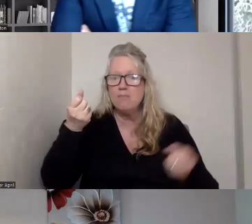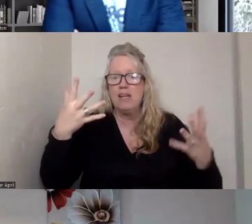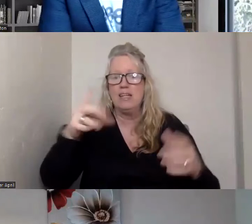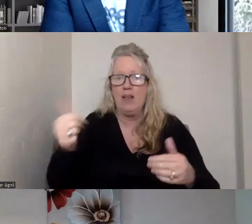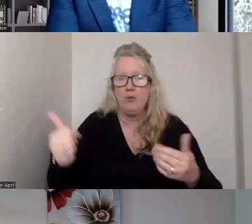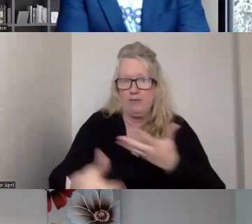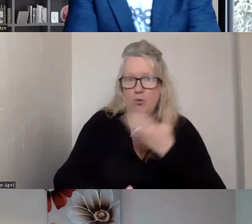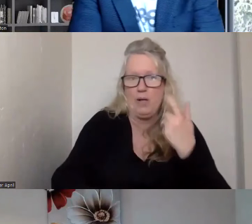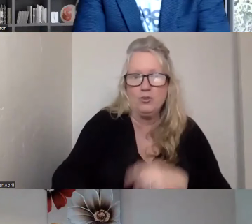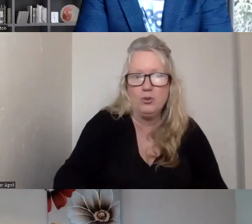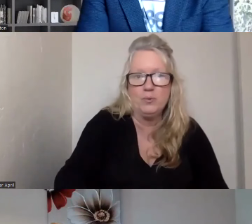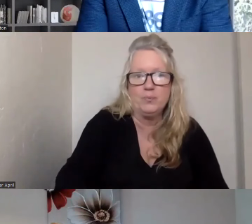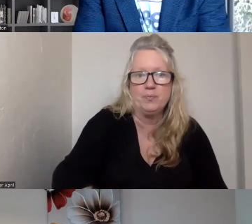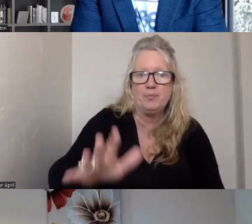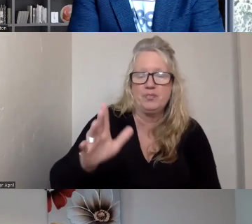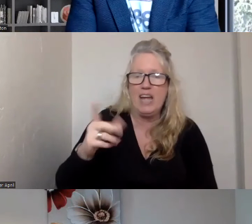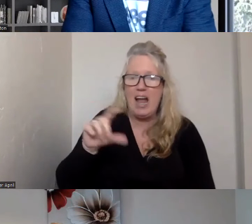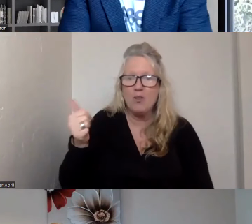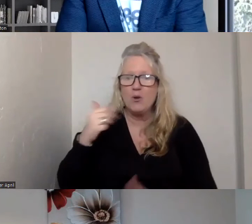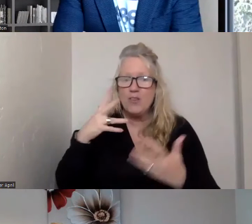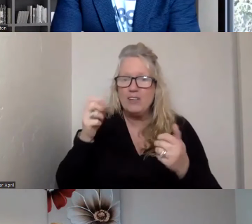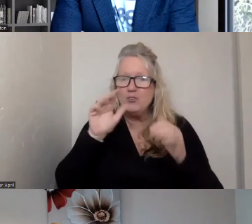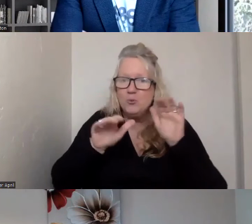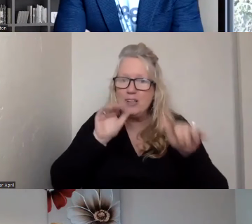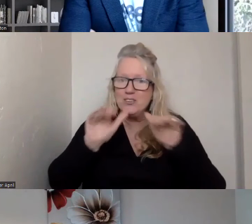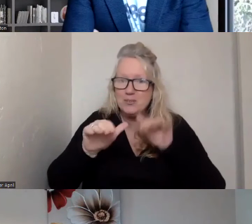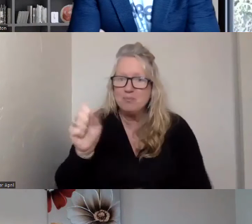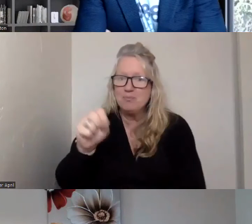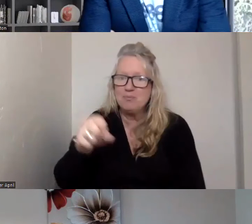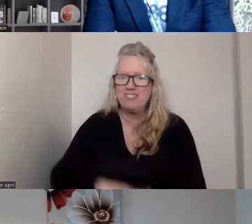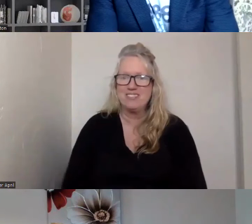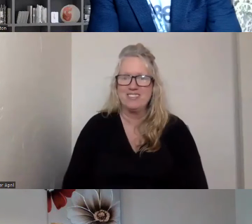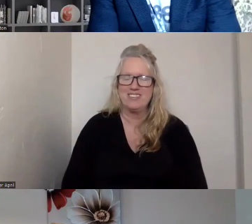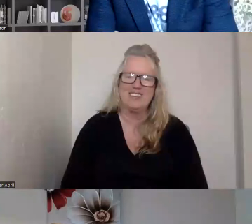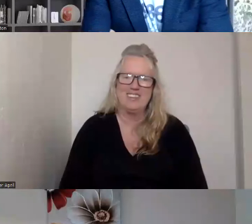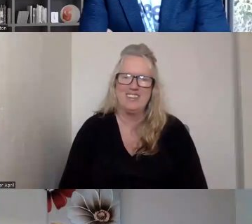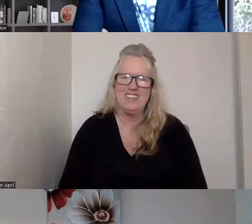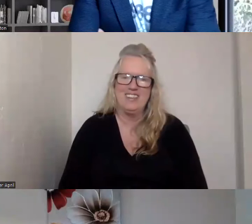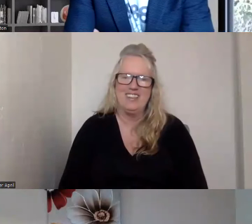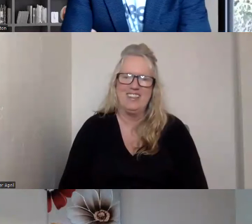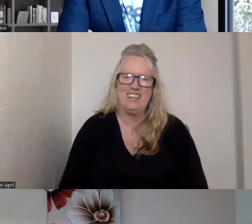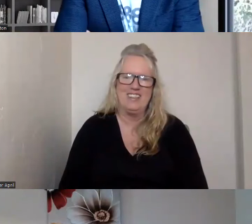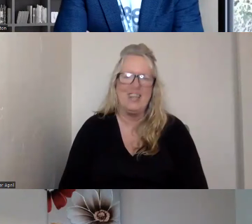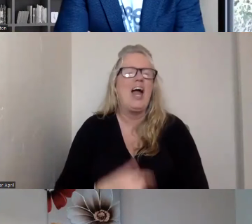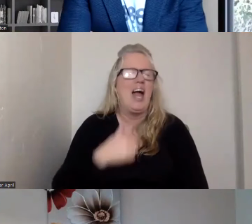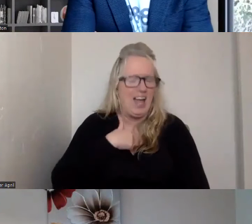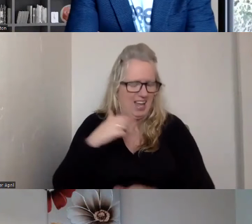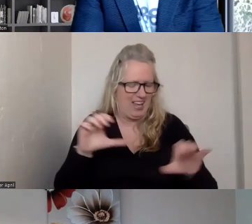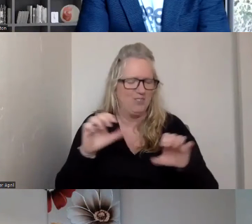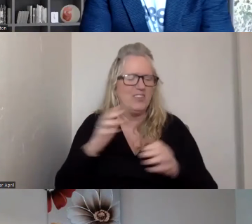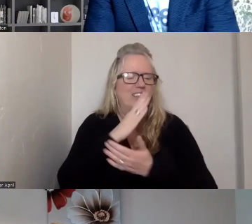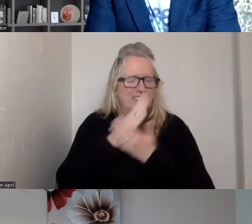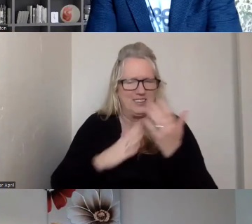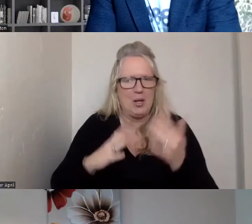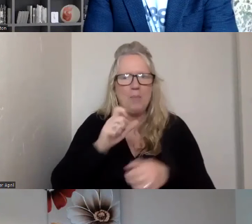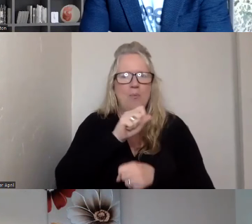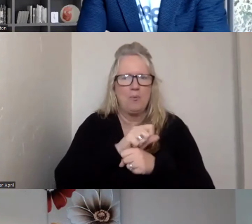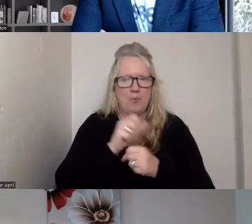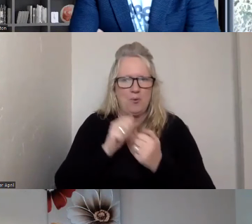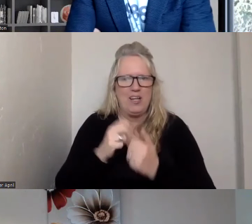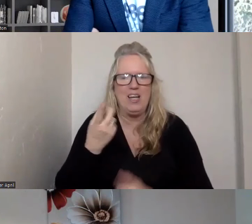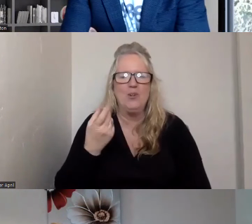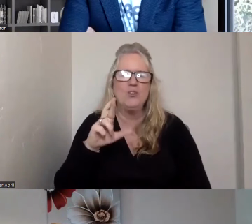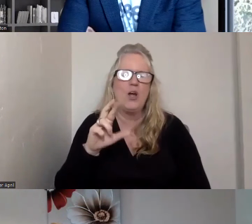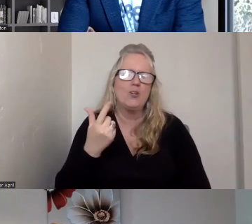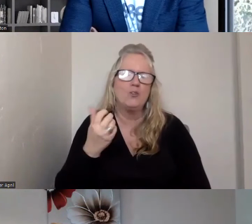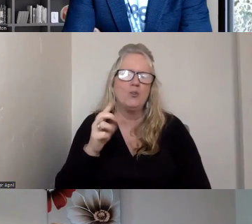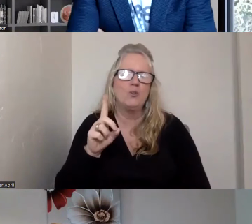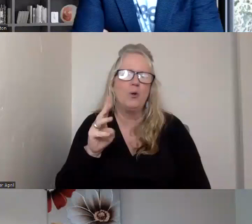: YOU HAVE DONE WORK WITH DOCTOR GOLDMAN AND SAW HIS COMMENT IN